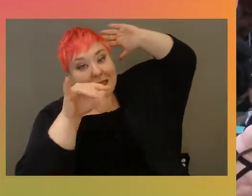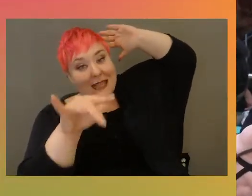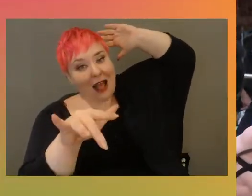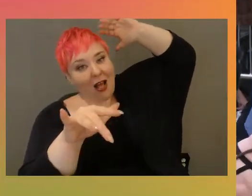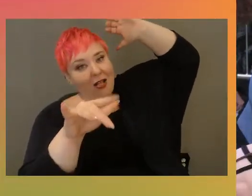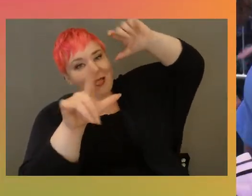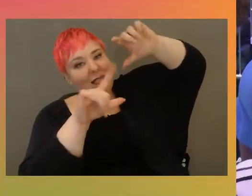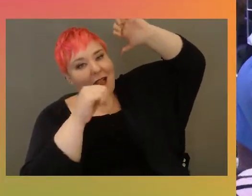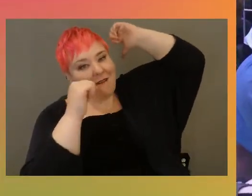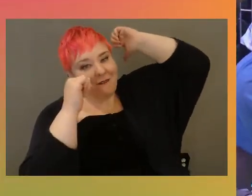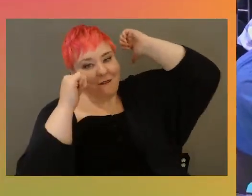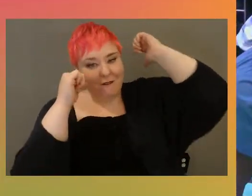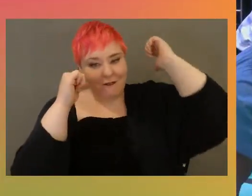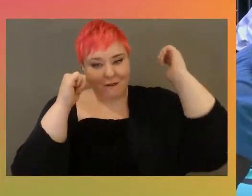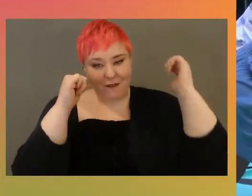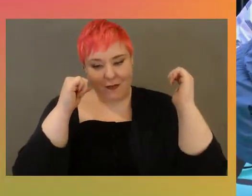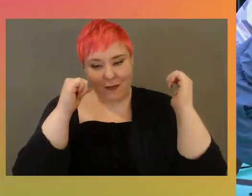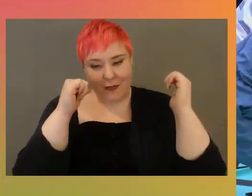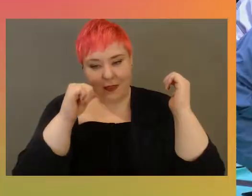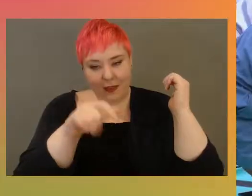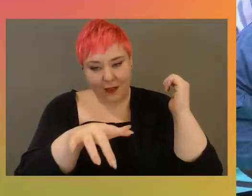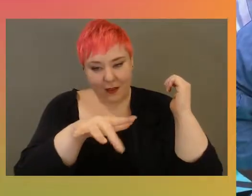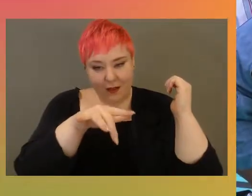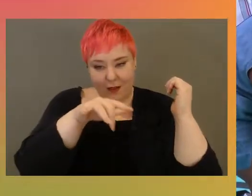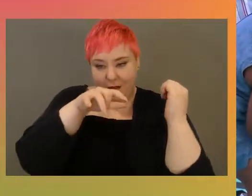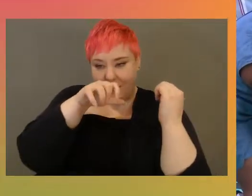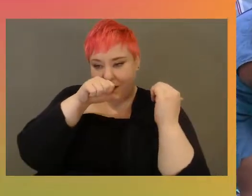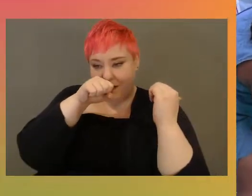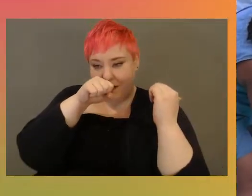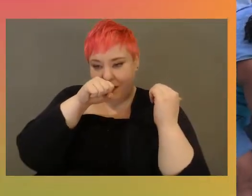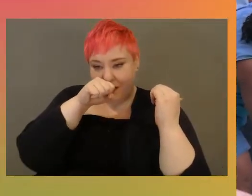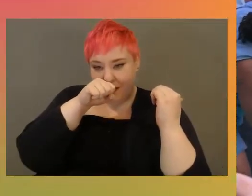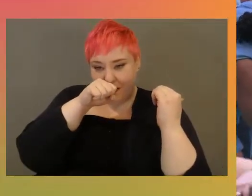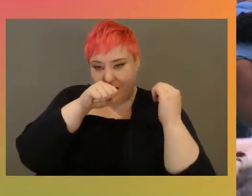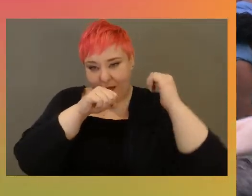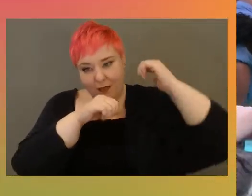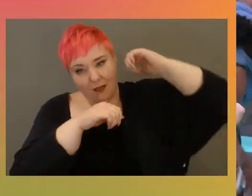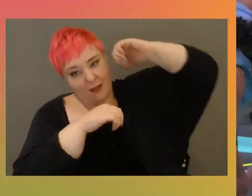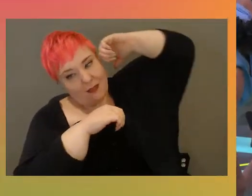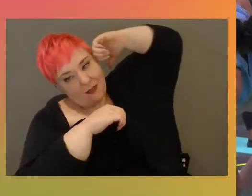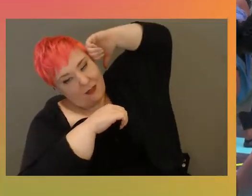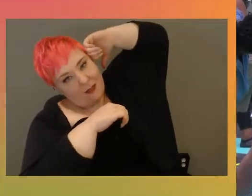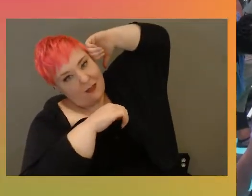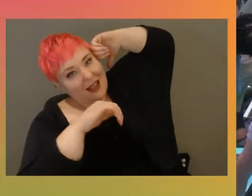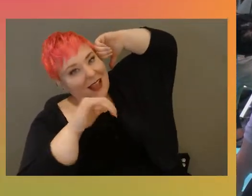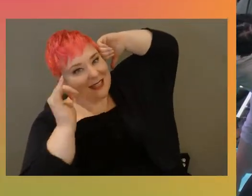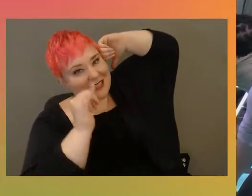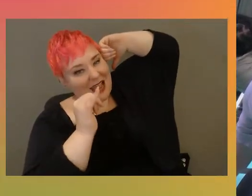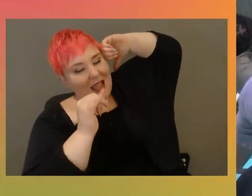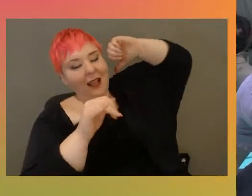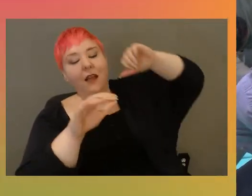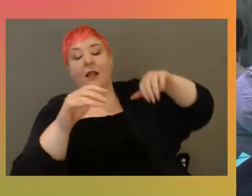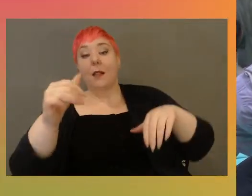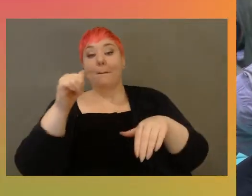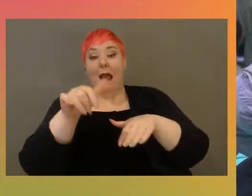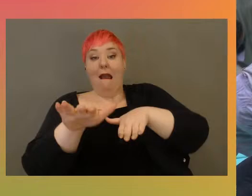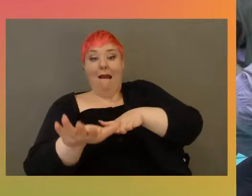RIGHT KNEE, TAKE THE LEFT ARM BEHIND THE HEAD AGAIN. EXHALE, BRING YOUR LEFT ELBOW TOWARDS THE GROUND, INHALE